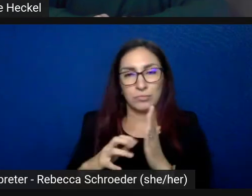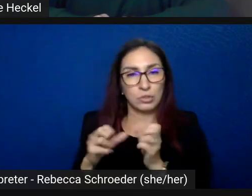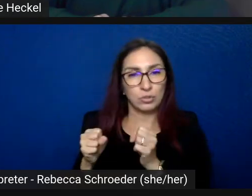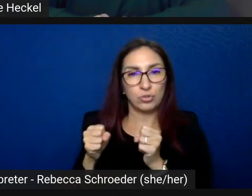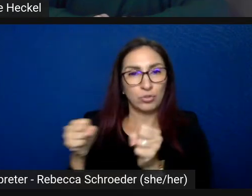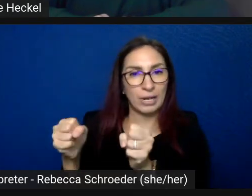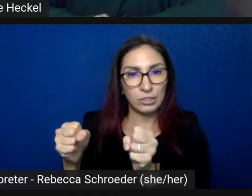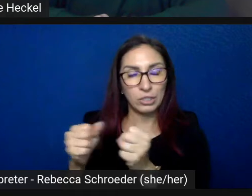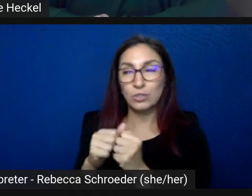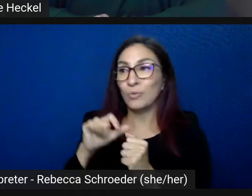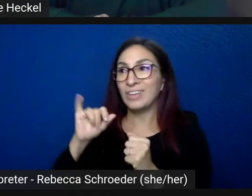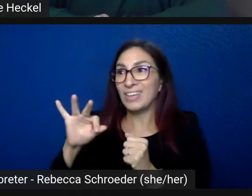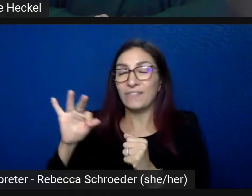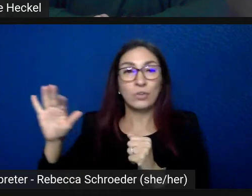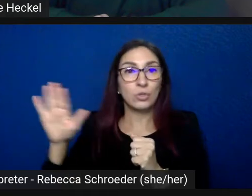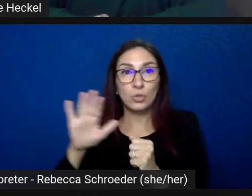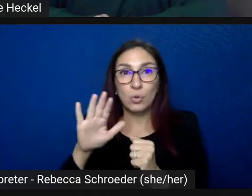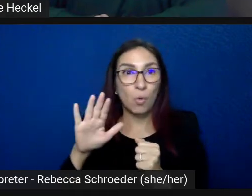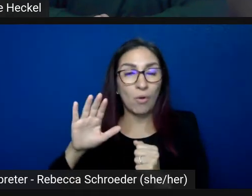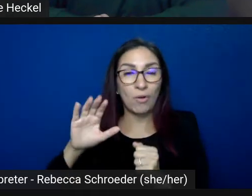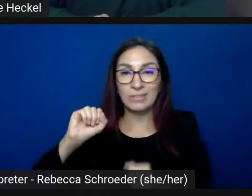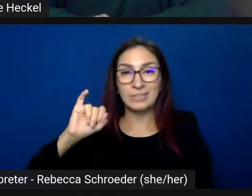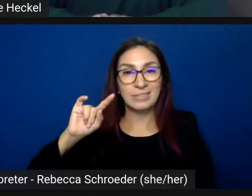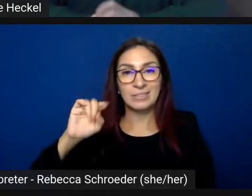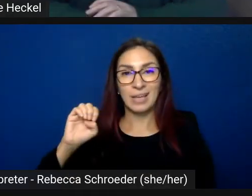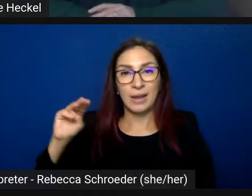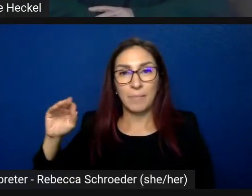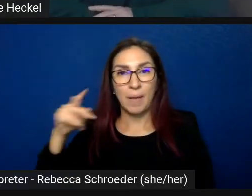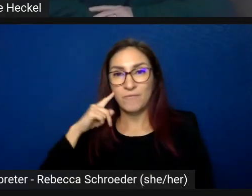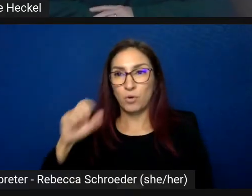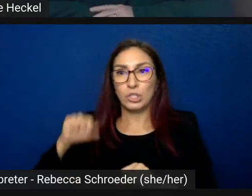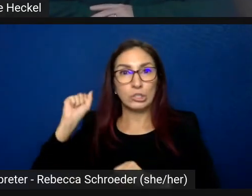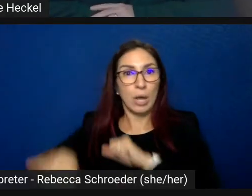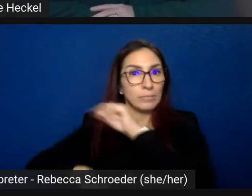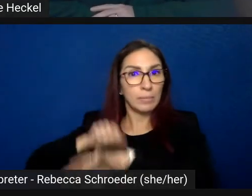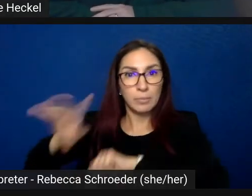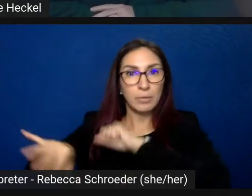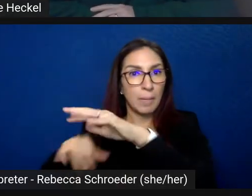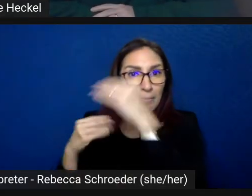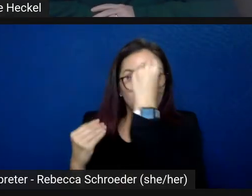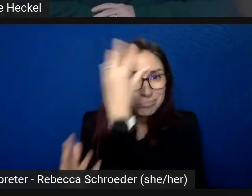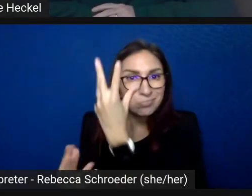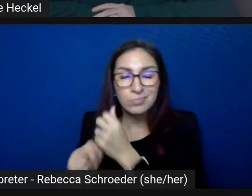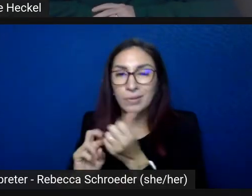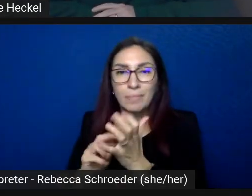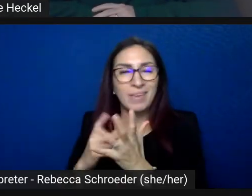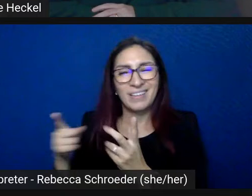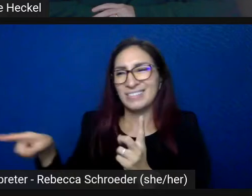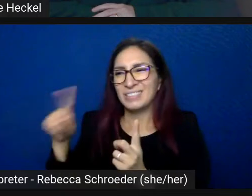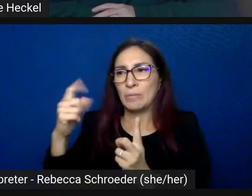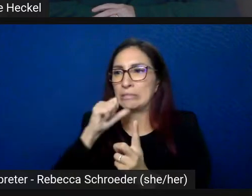of giant stuff dumped there, you probably haven't thought out through content strategy very well to categorize and tag,